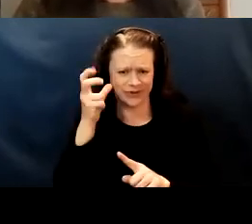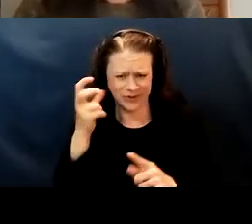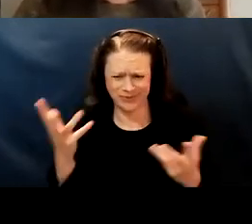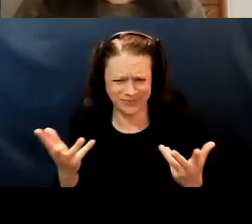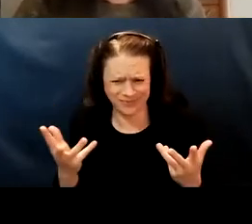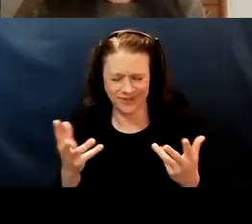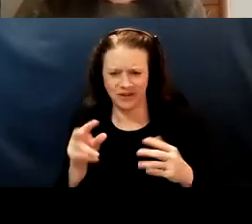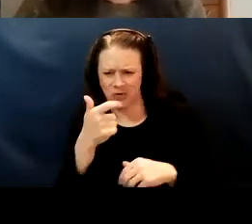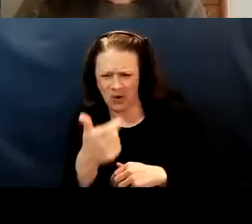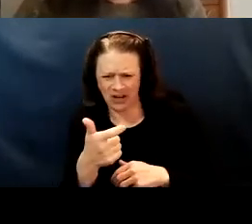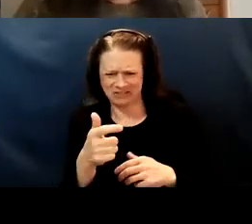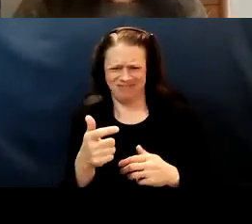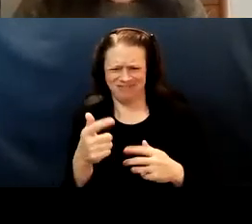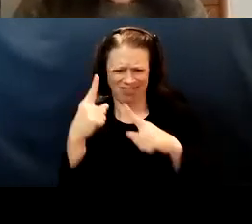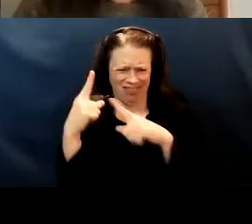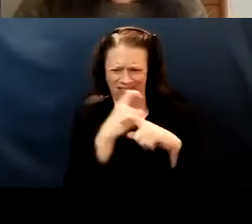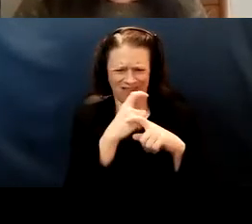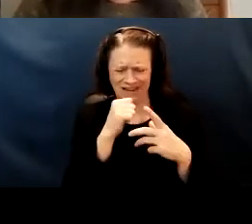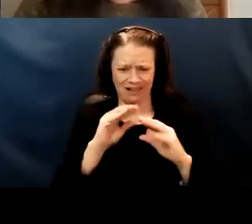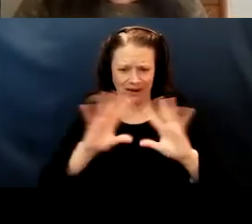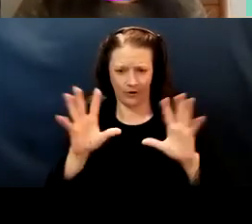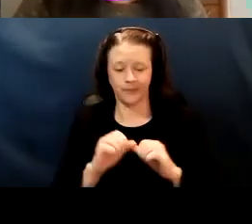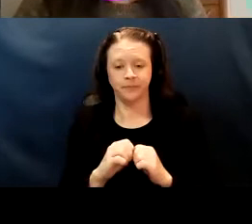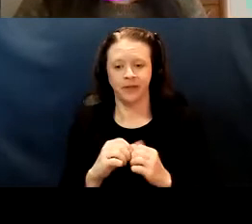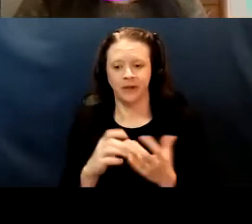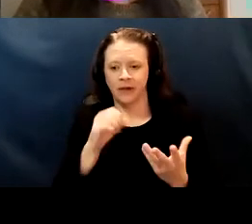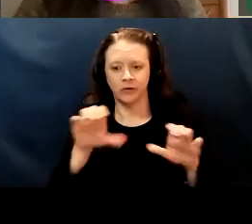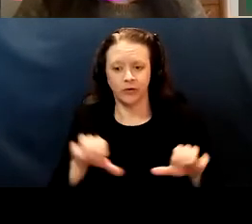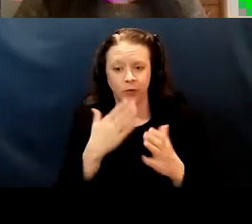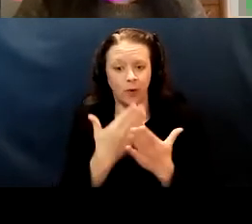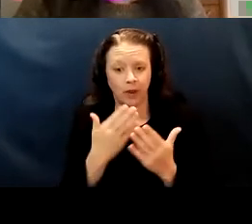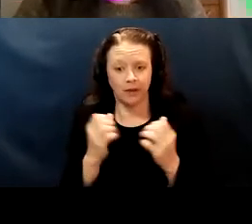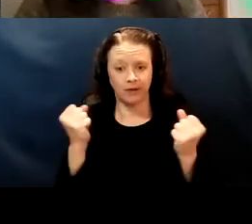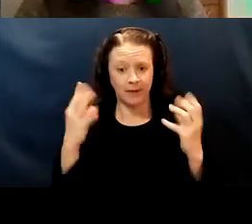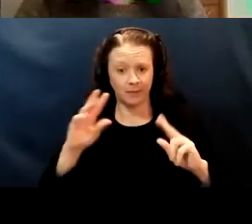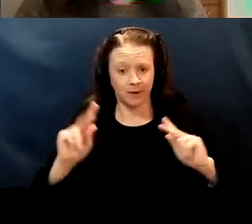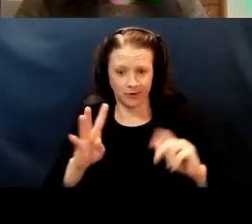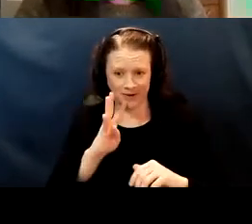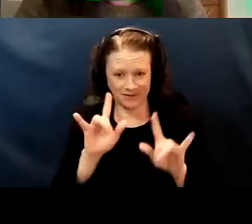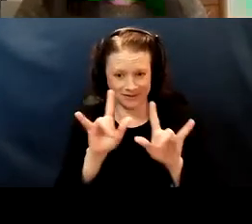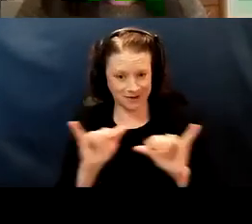watch sometimes. It's -- doesn't do well if there's lots of people speaking at once. It's going to be confused and you're